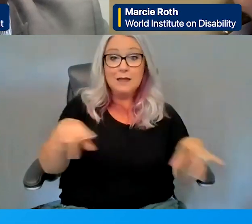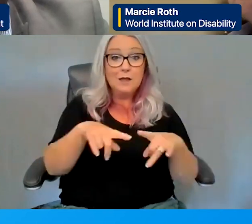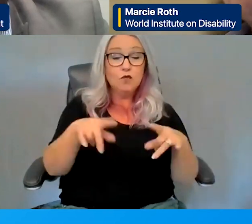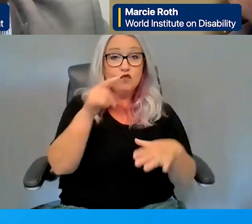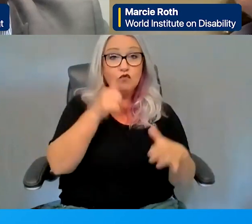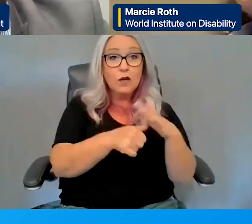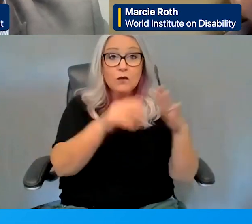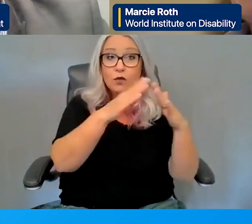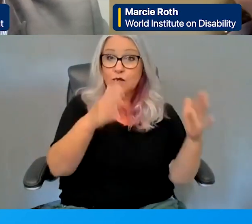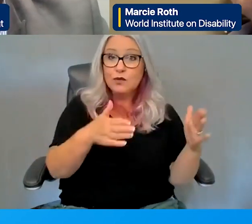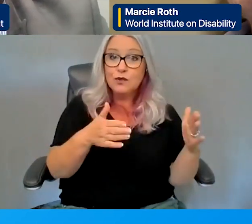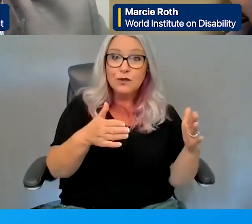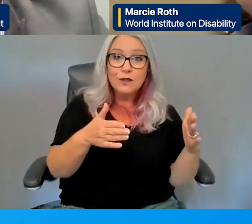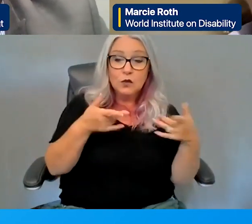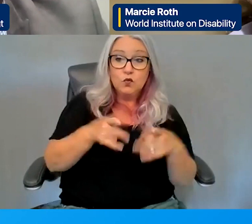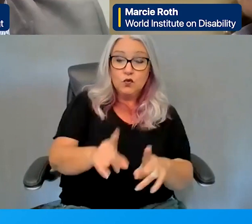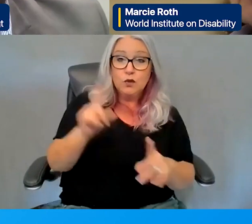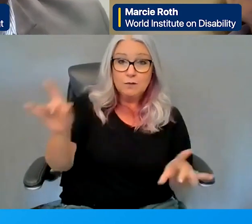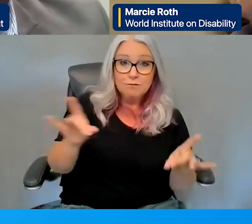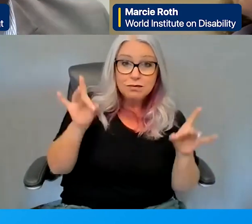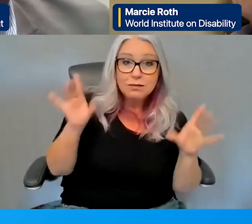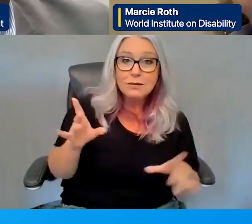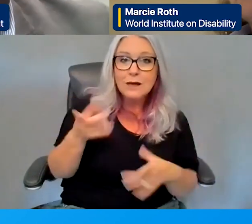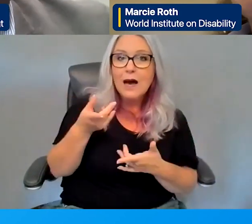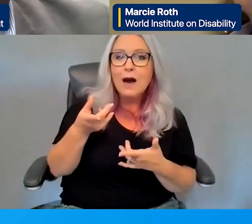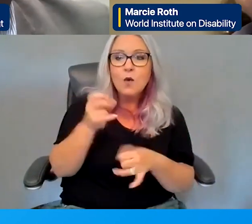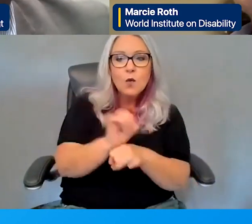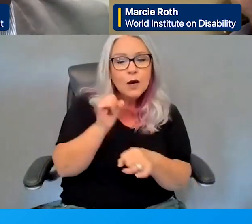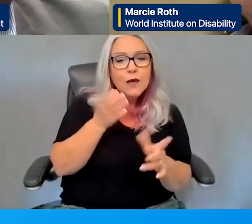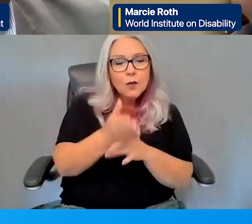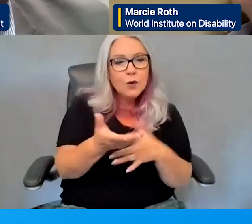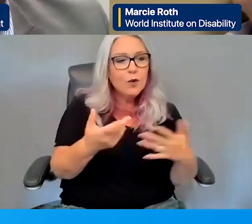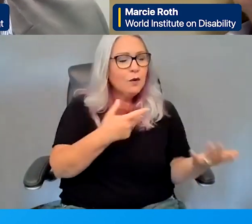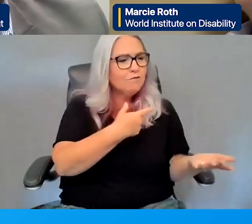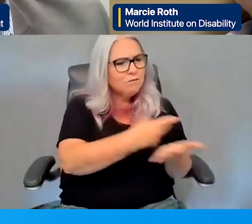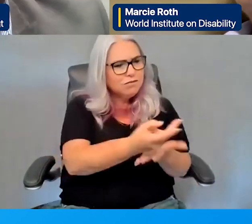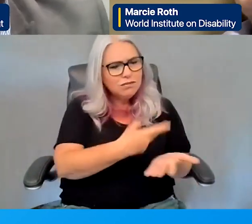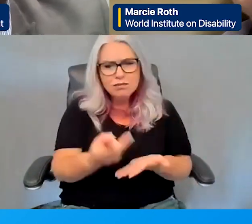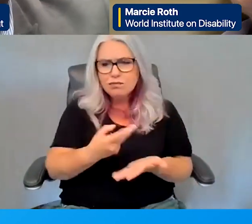dealing with that failure of accessibility.